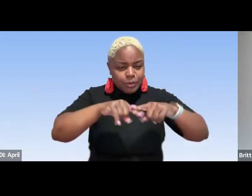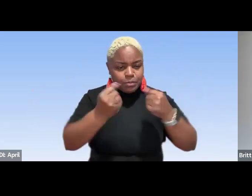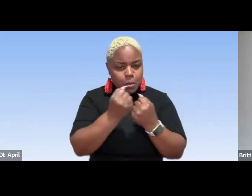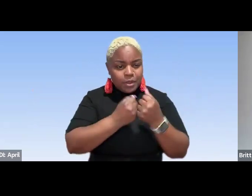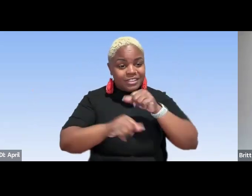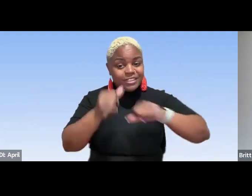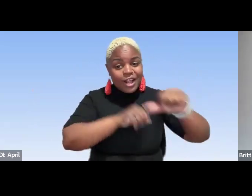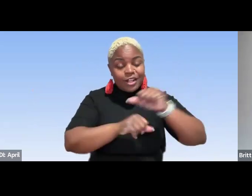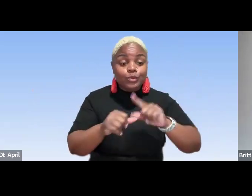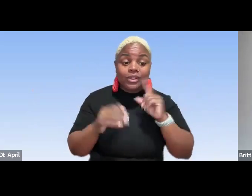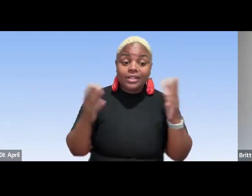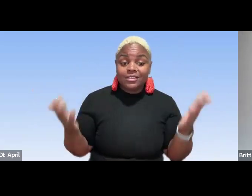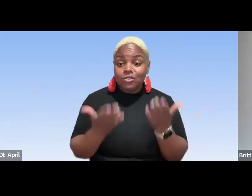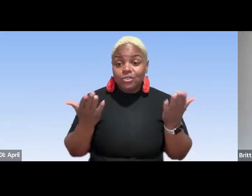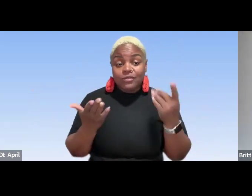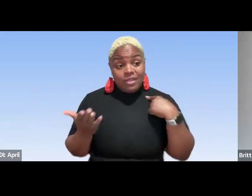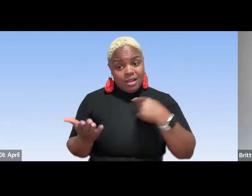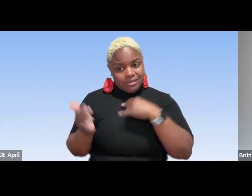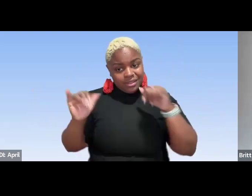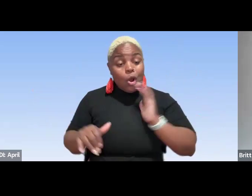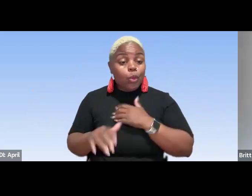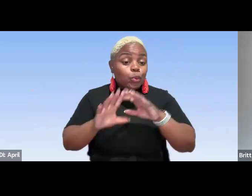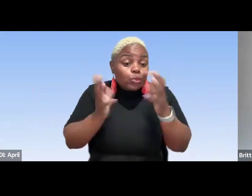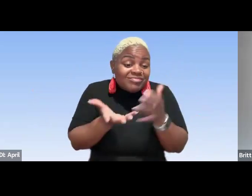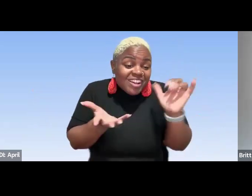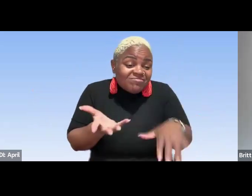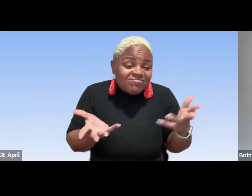that is our world, and embodying what it means